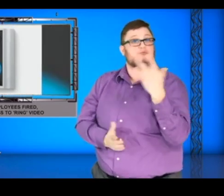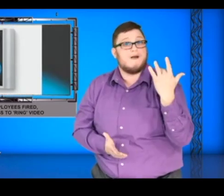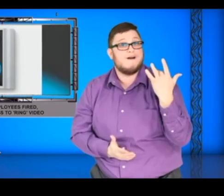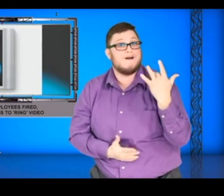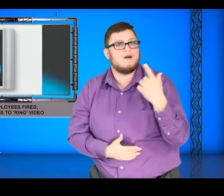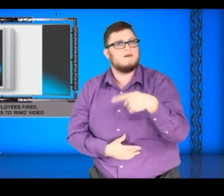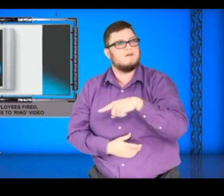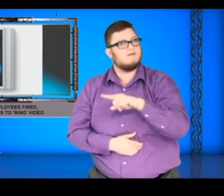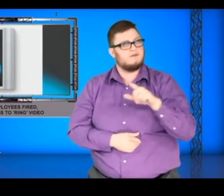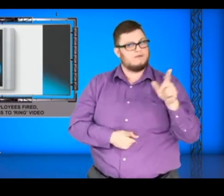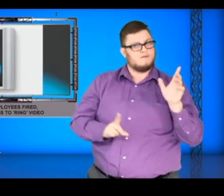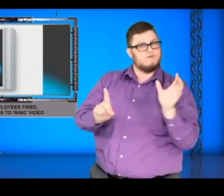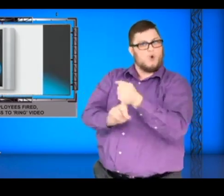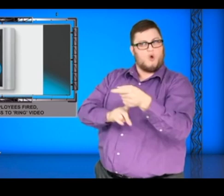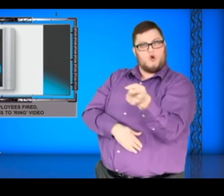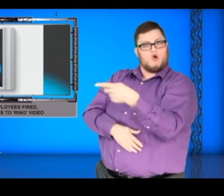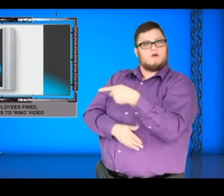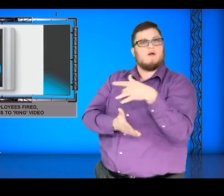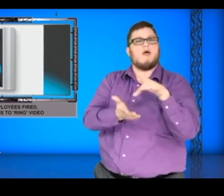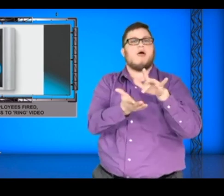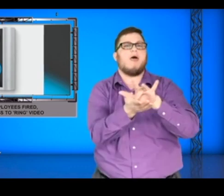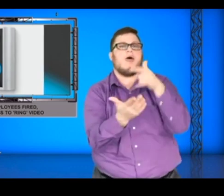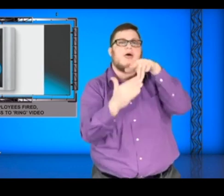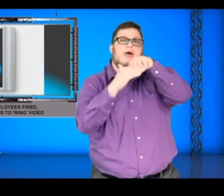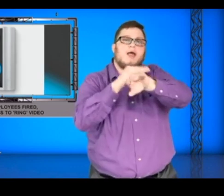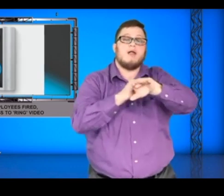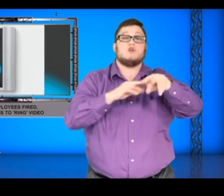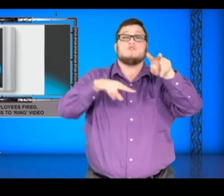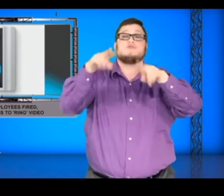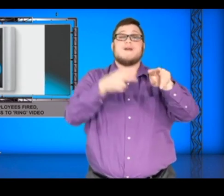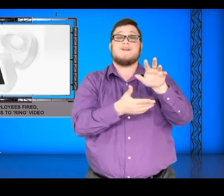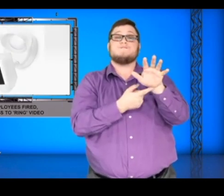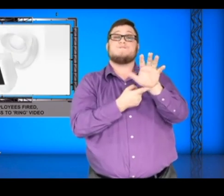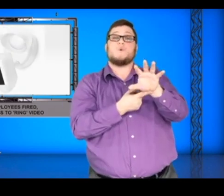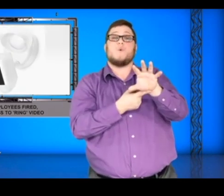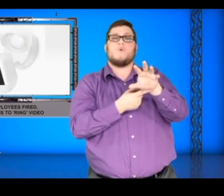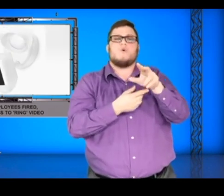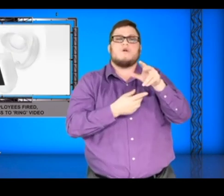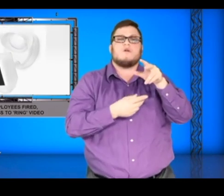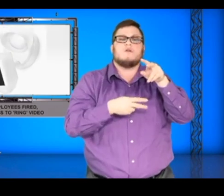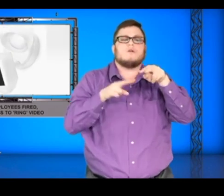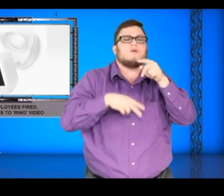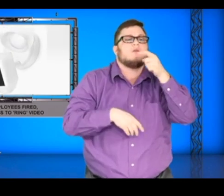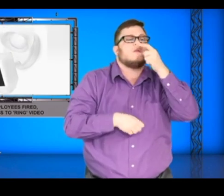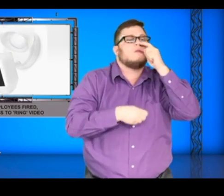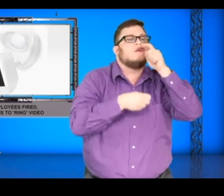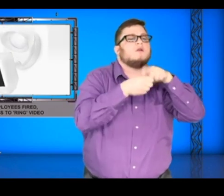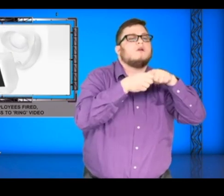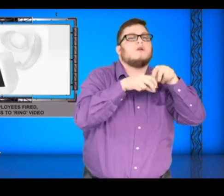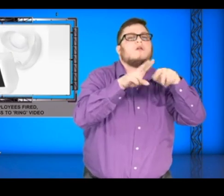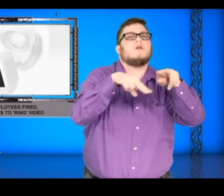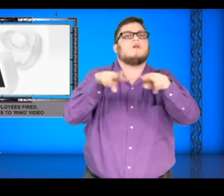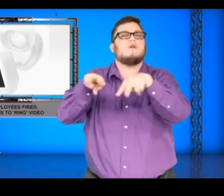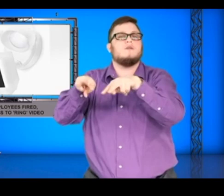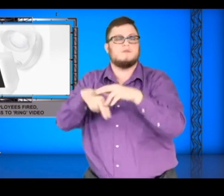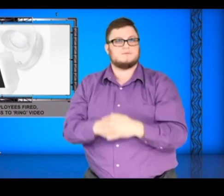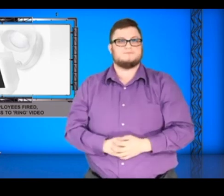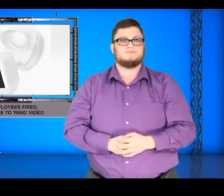they were caught abusing access to surveillance video.